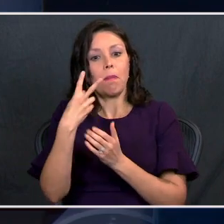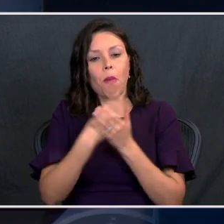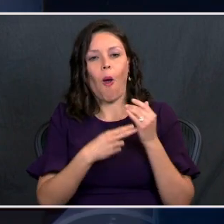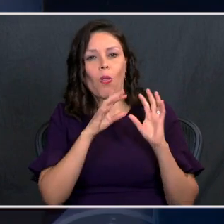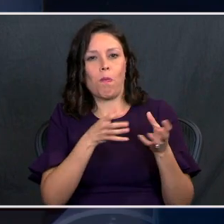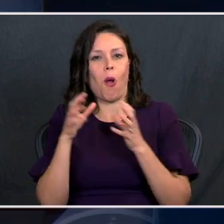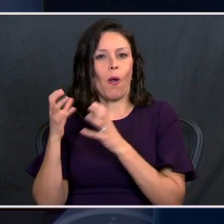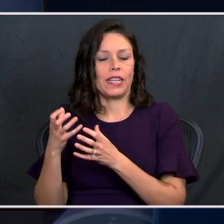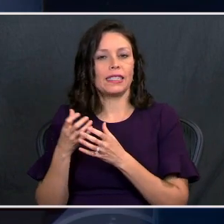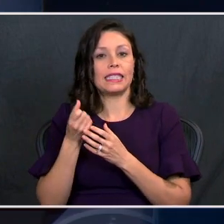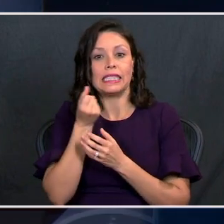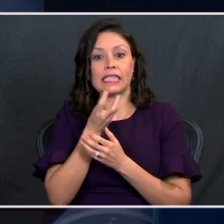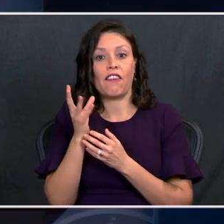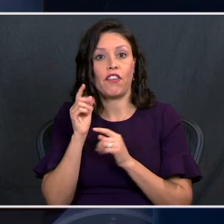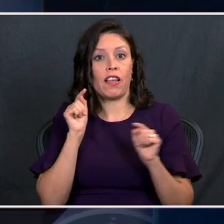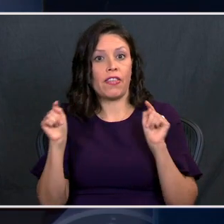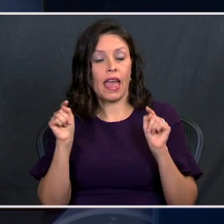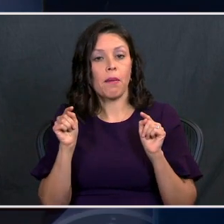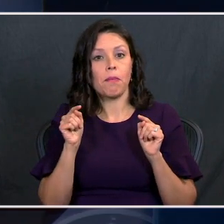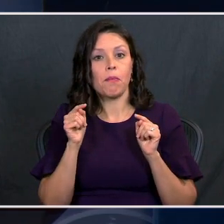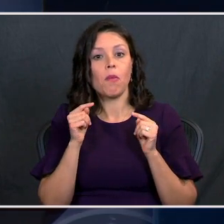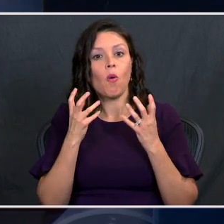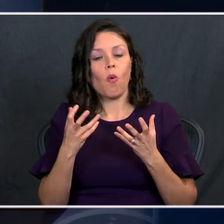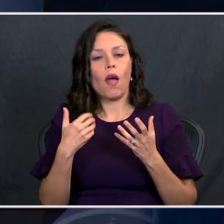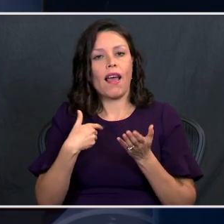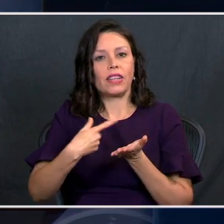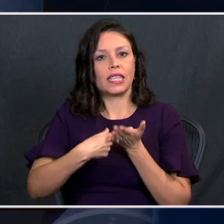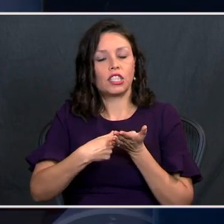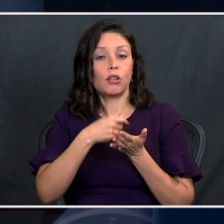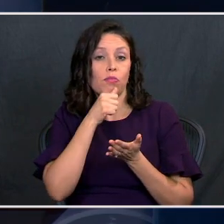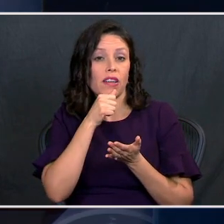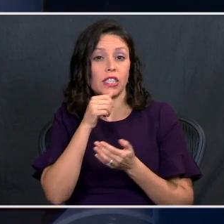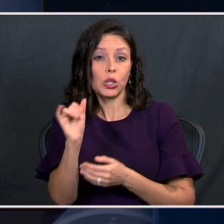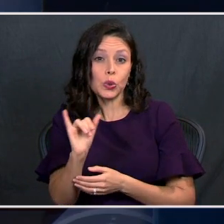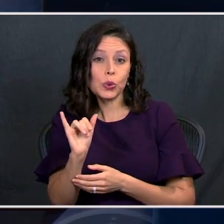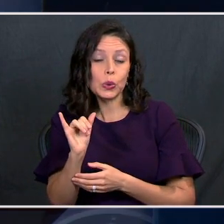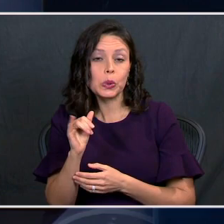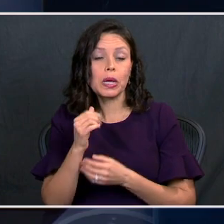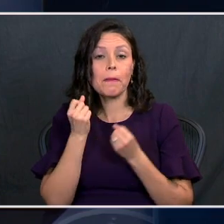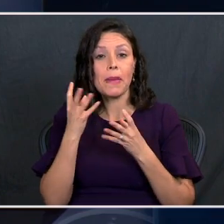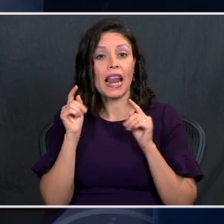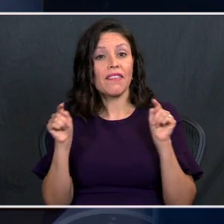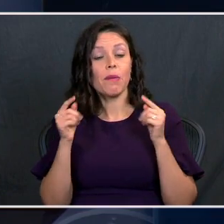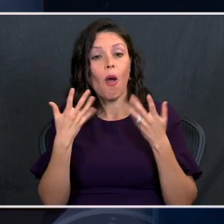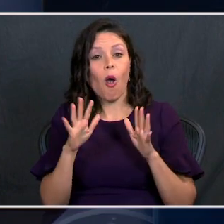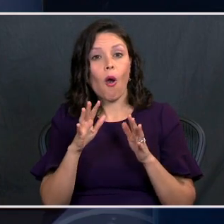A number of them would like to have those conversations private as well. A number of them have also spoken publicly